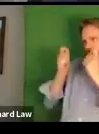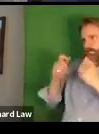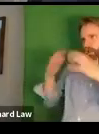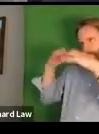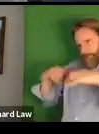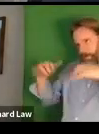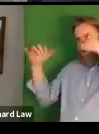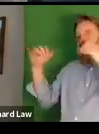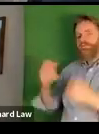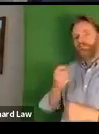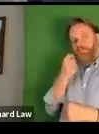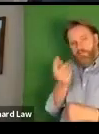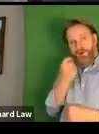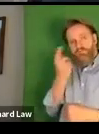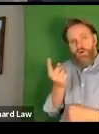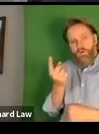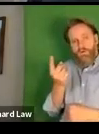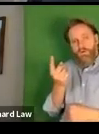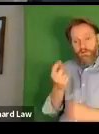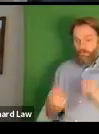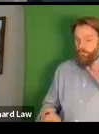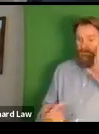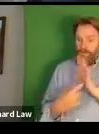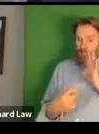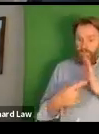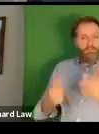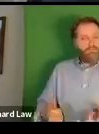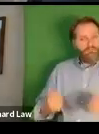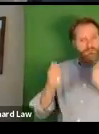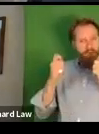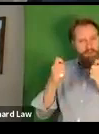because raising these things in Parliament puts extra pressure on